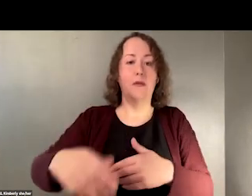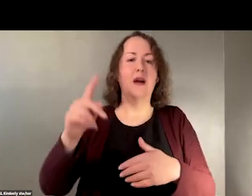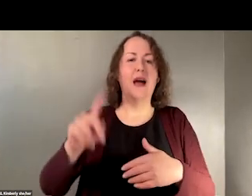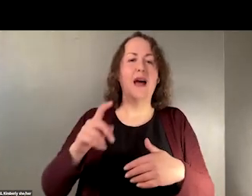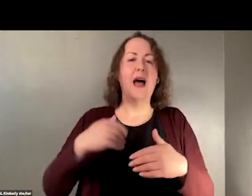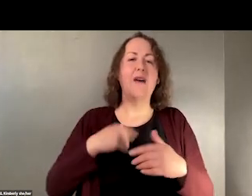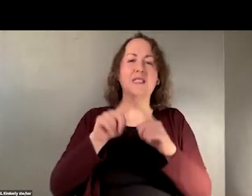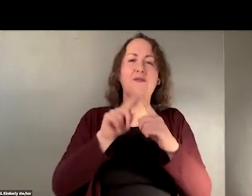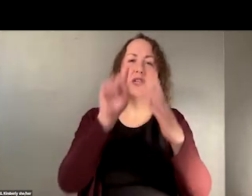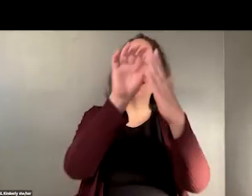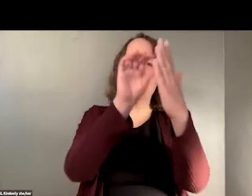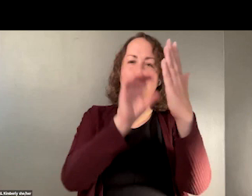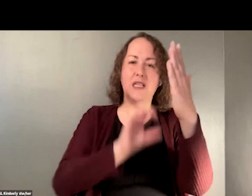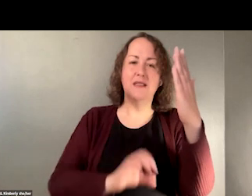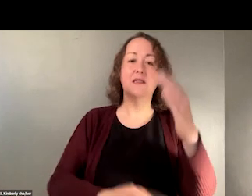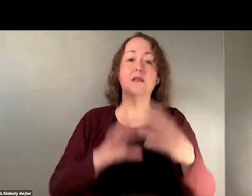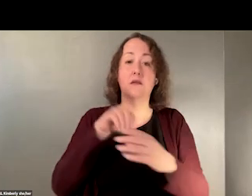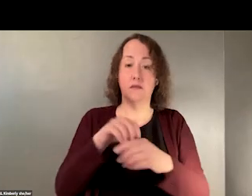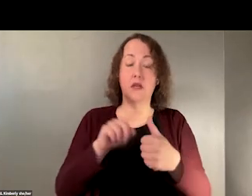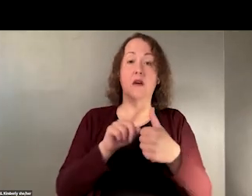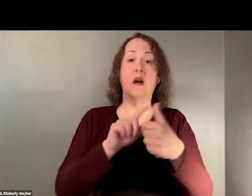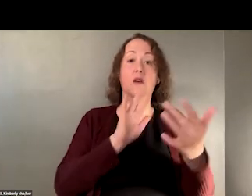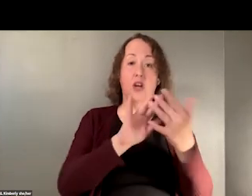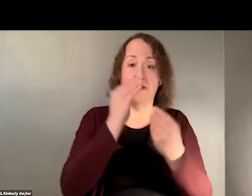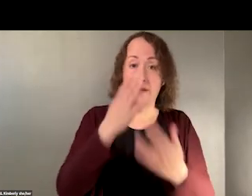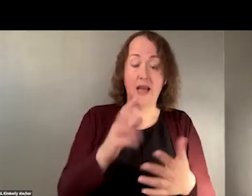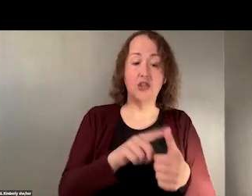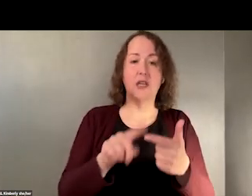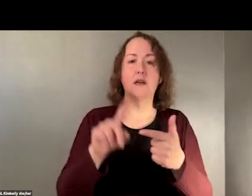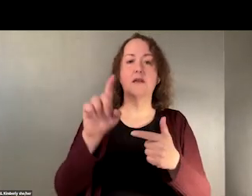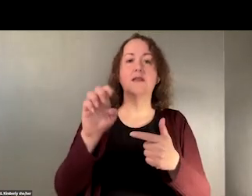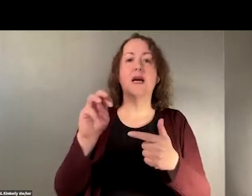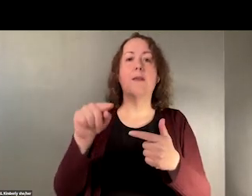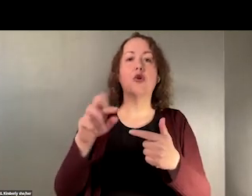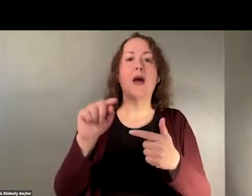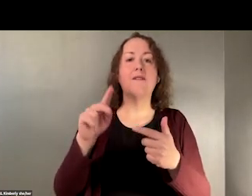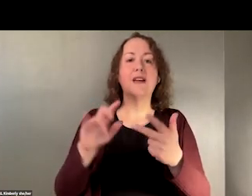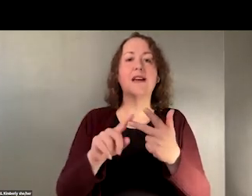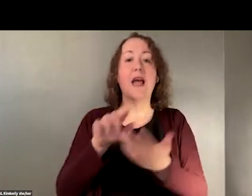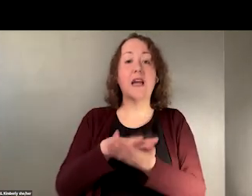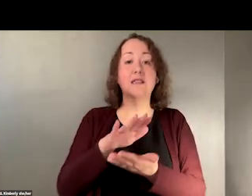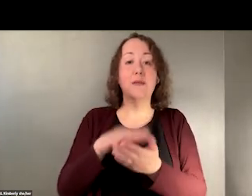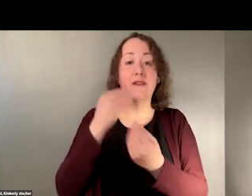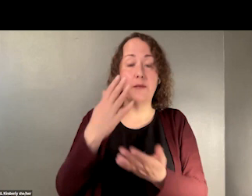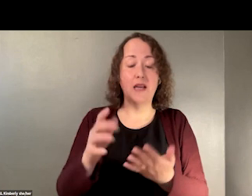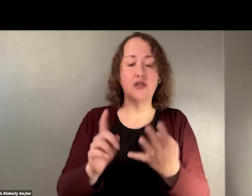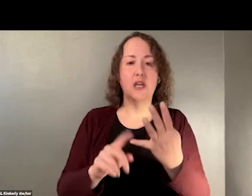including contact information, demographic information, academic information, and professional information.